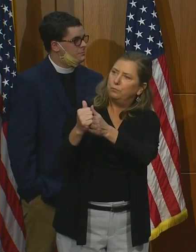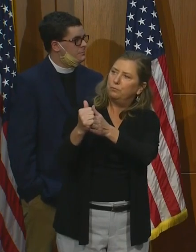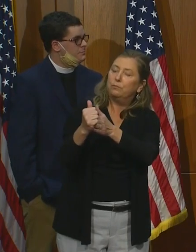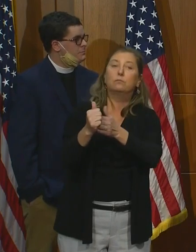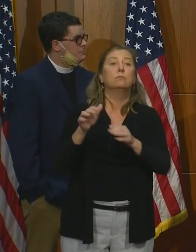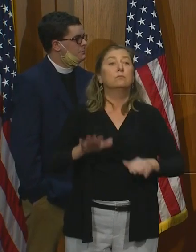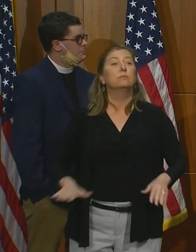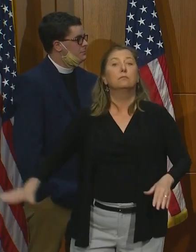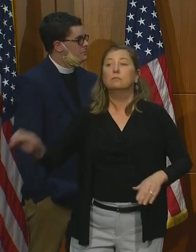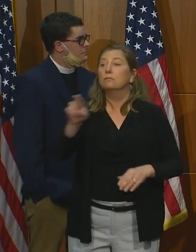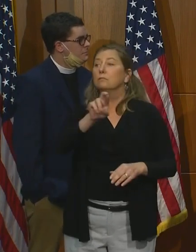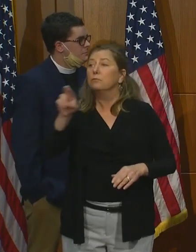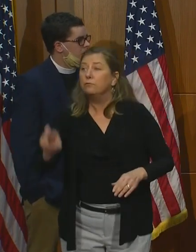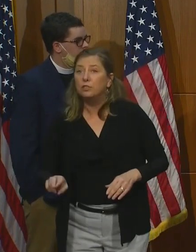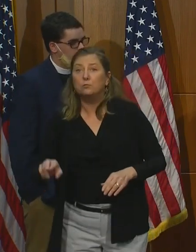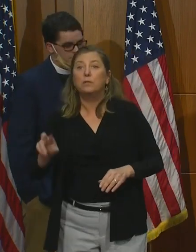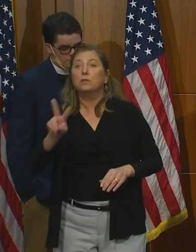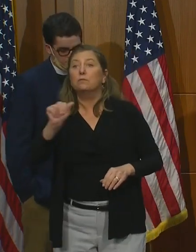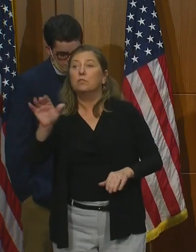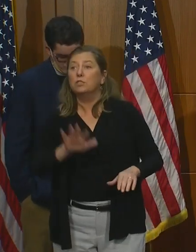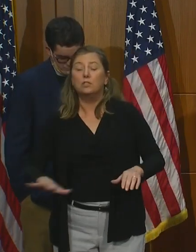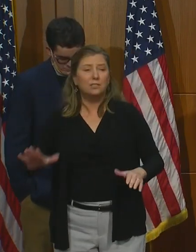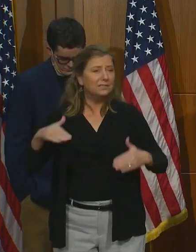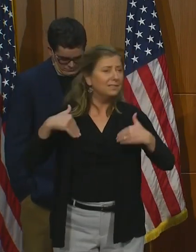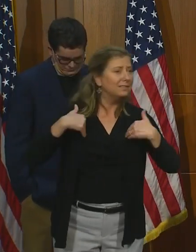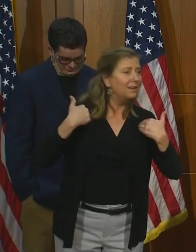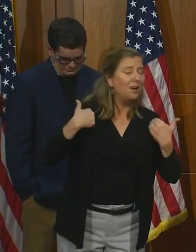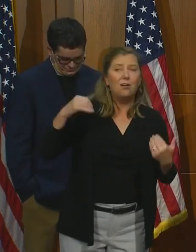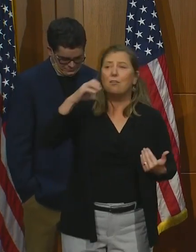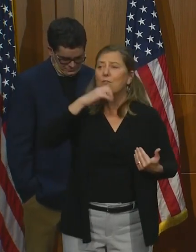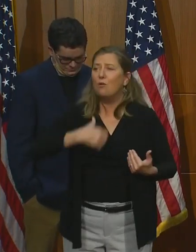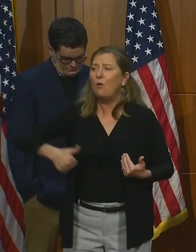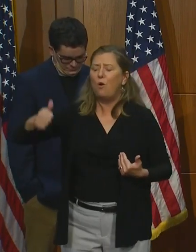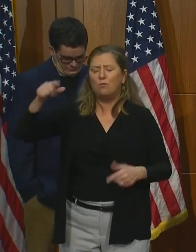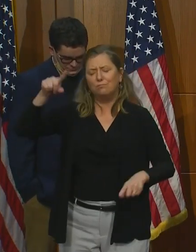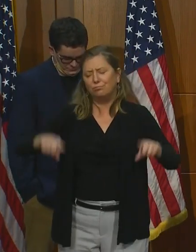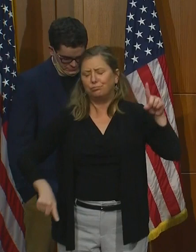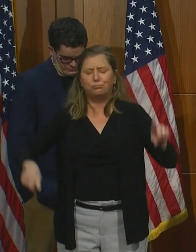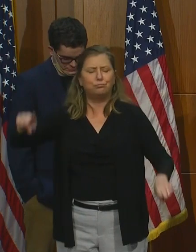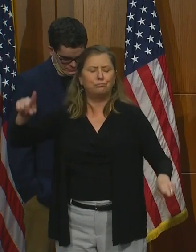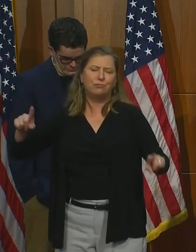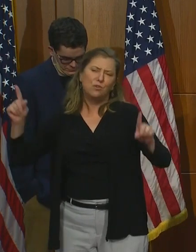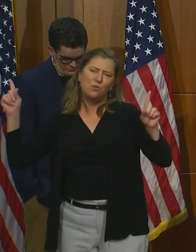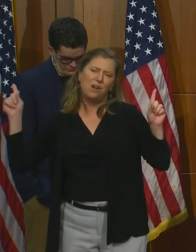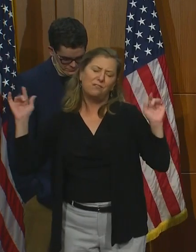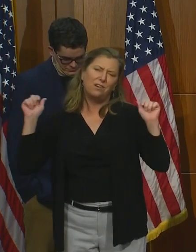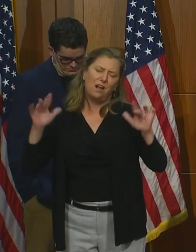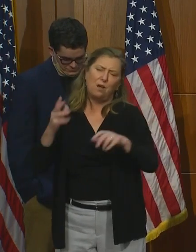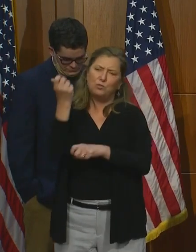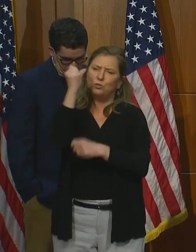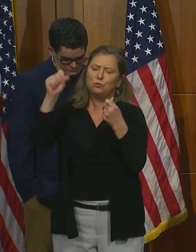YOU GOVERNOR FOR YOUR LEADERSHIP. AND ALSO A THANK ALL THE RICHMOND HERS AND